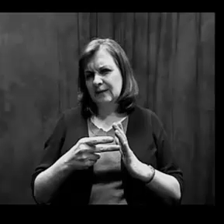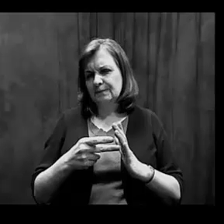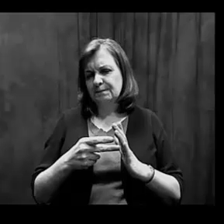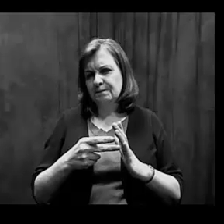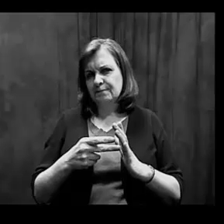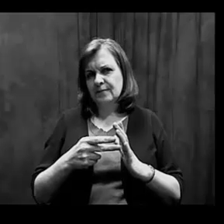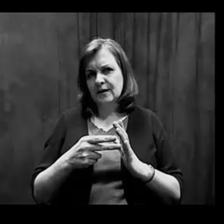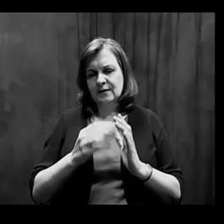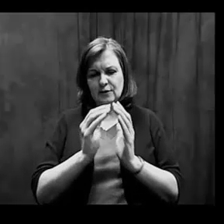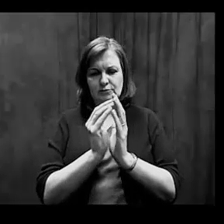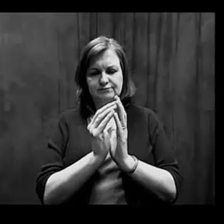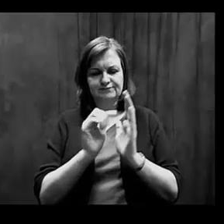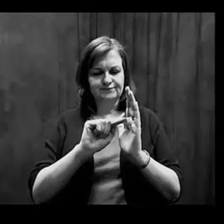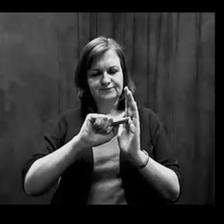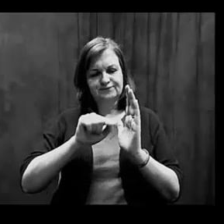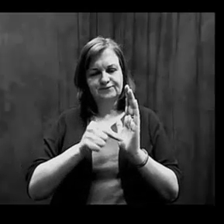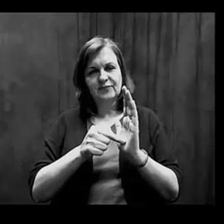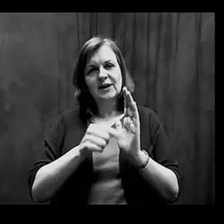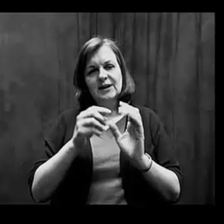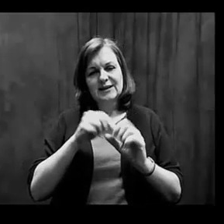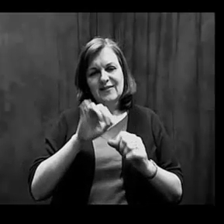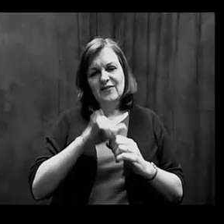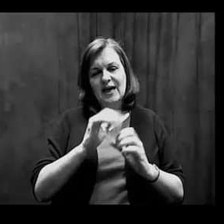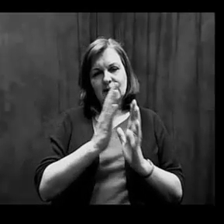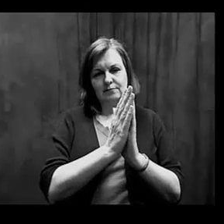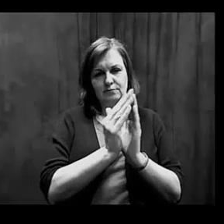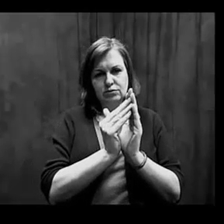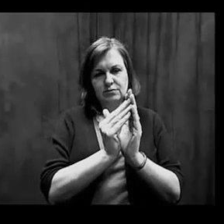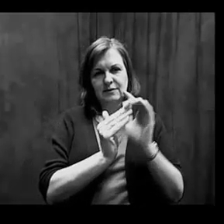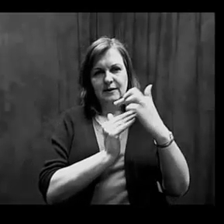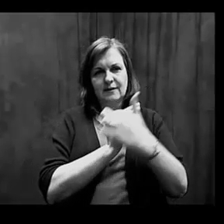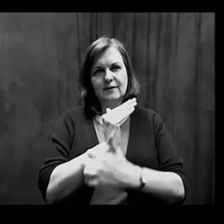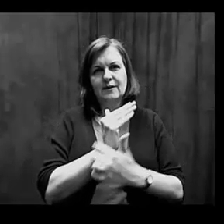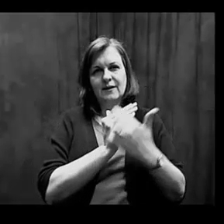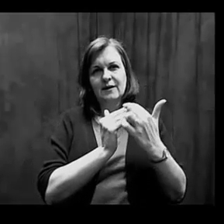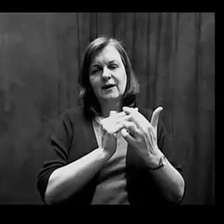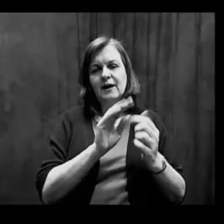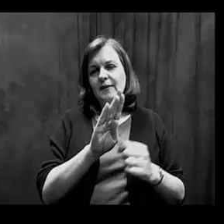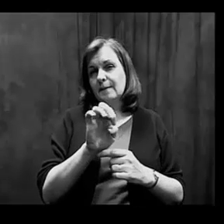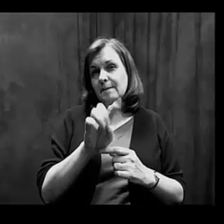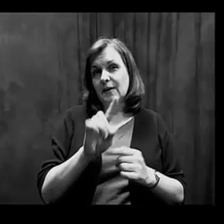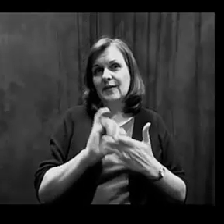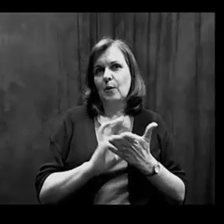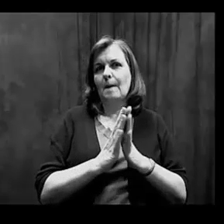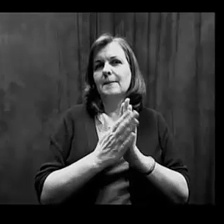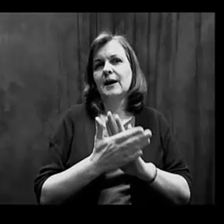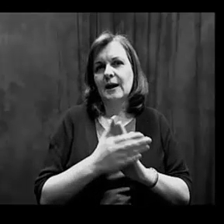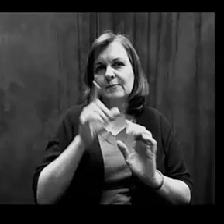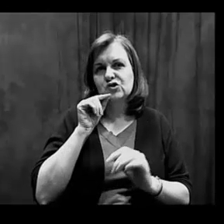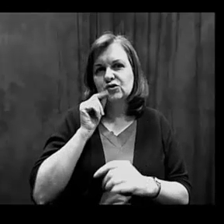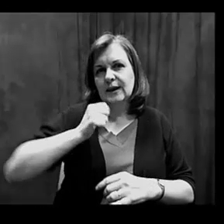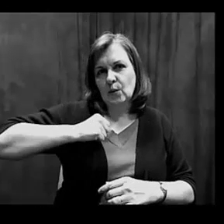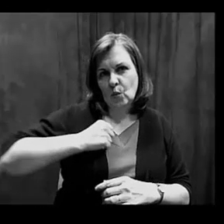that means that there are chemicals produced in this limb bud --- what will become the wing of the chicken